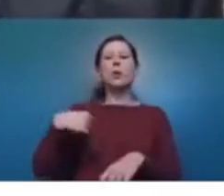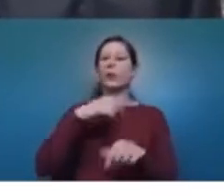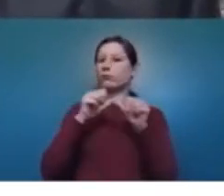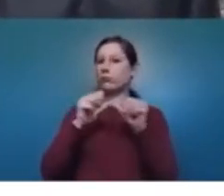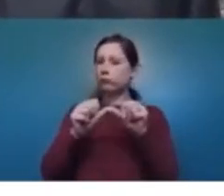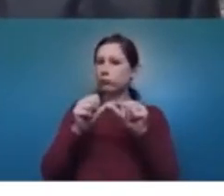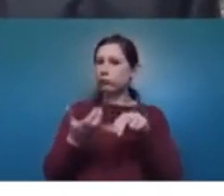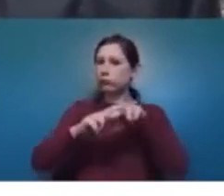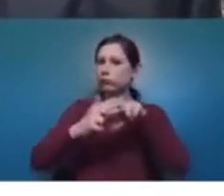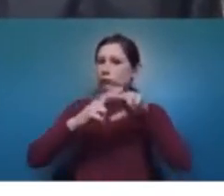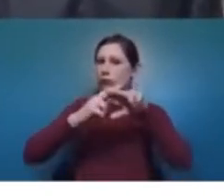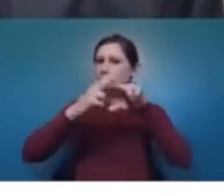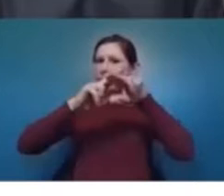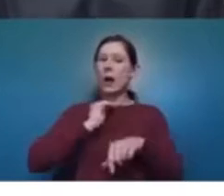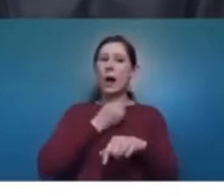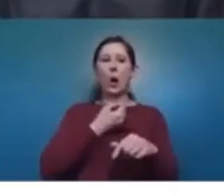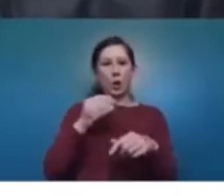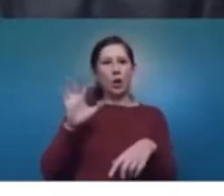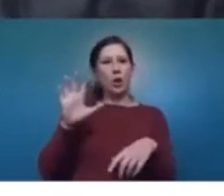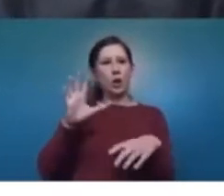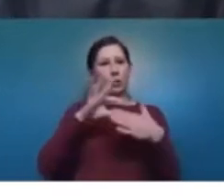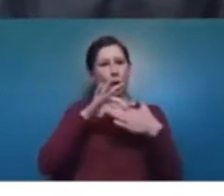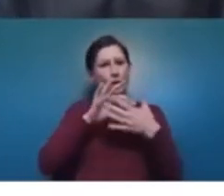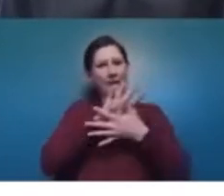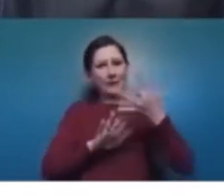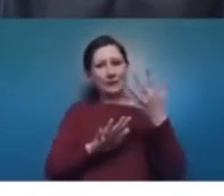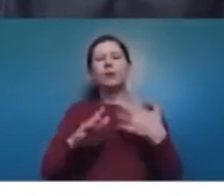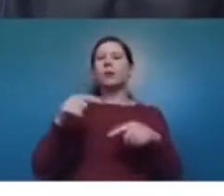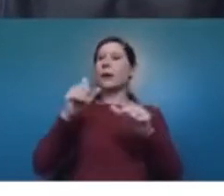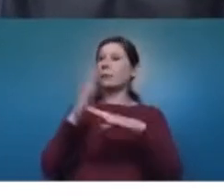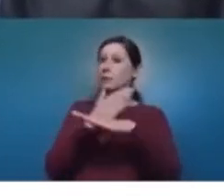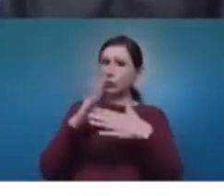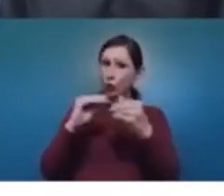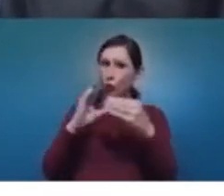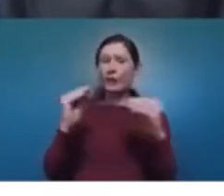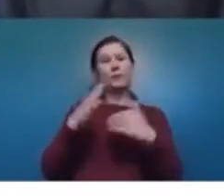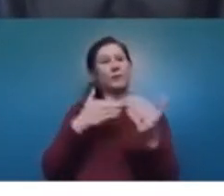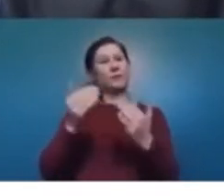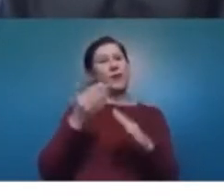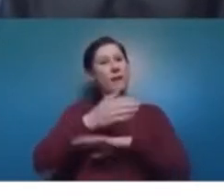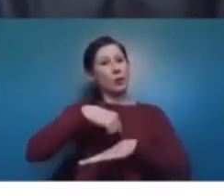library so we can continue to share stories, even after we're open again and the team is once again busy managing the